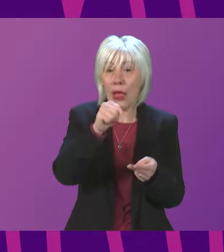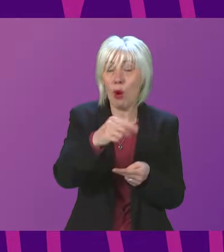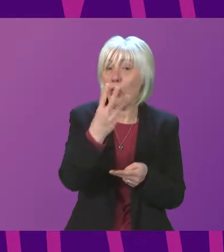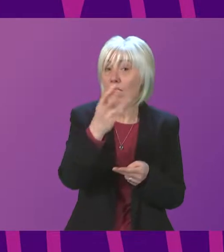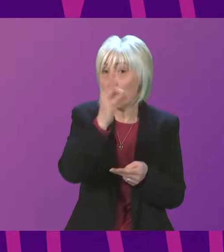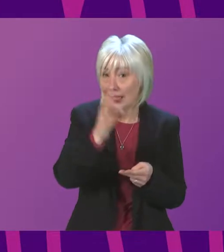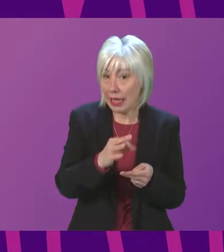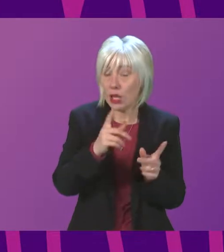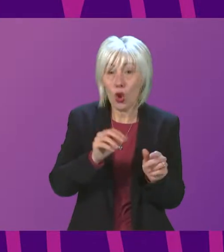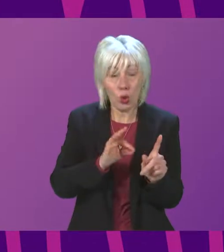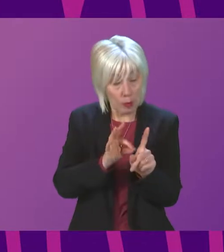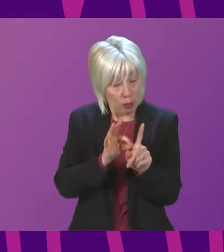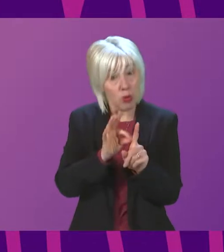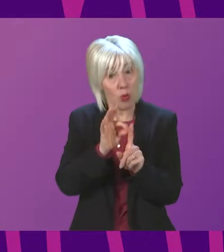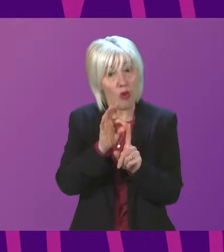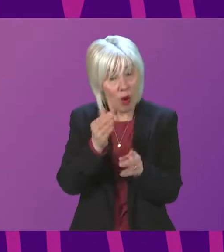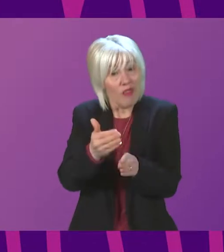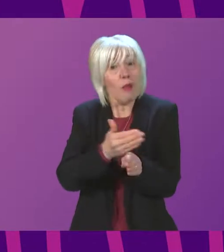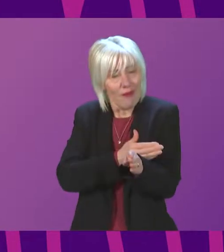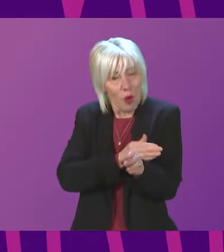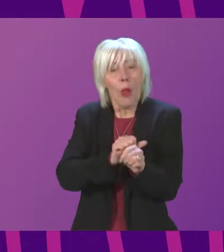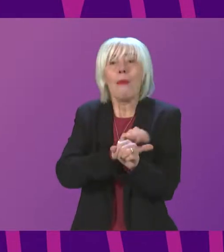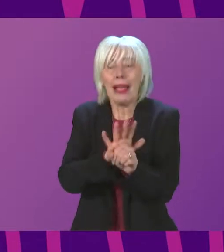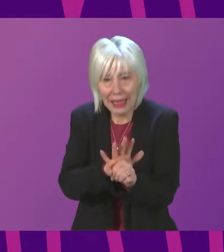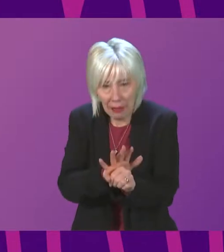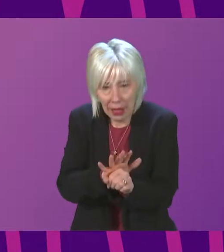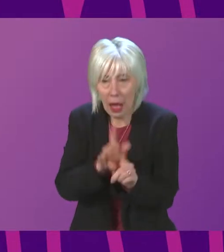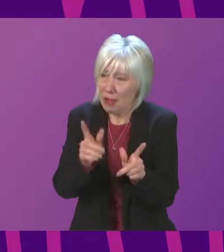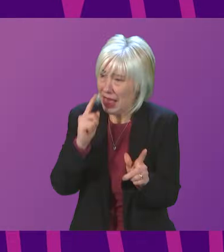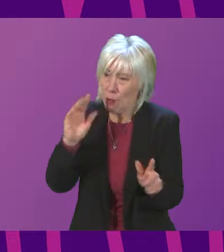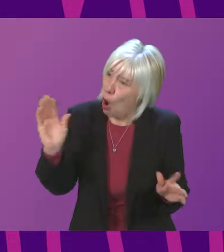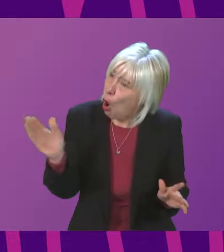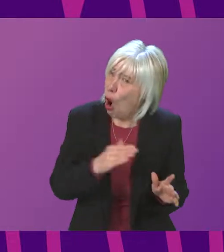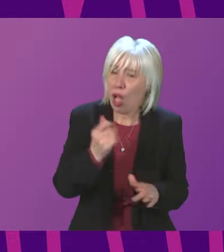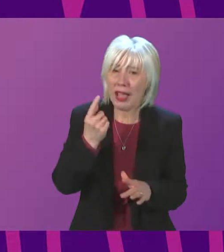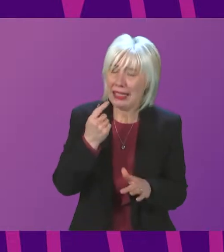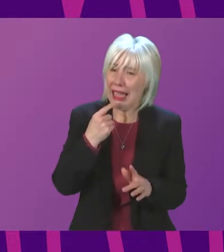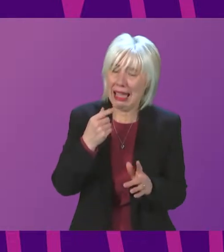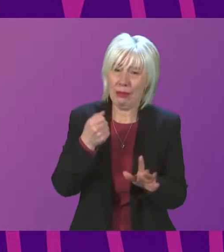That is the progress that was being made before the pandemic and I think that everyone understands the impact that the pandemic has had.